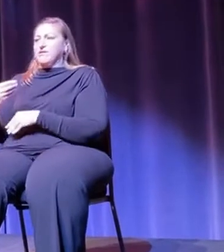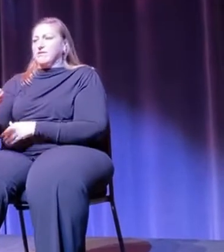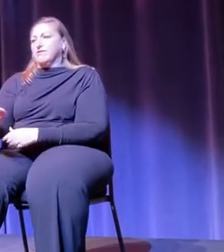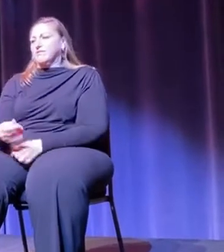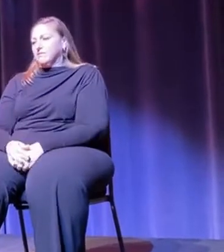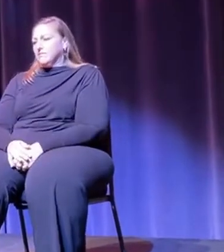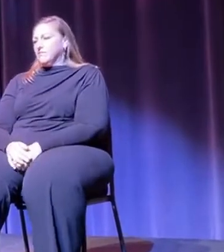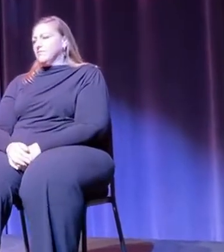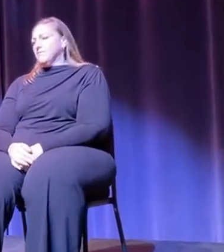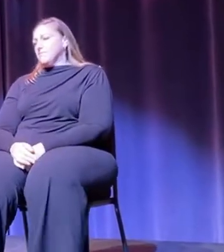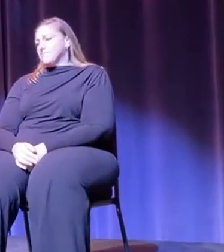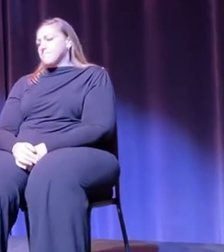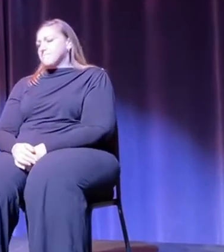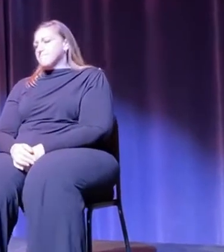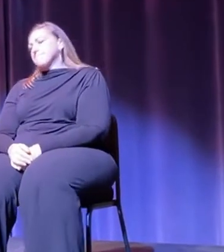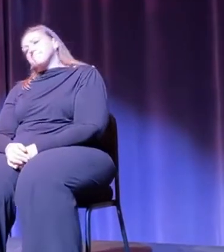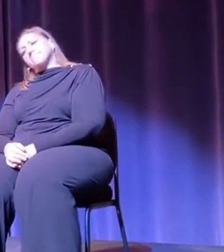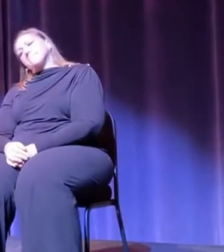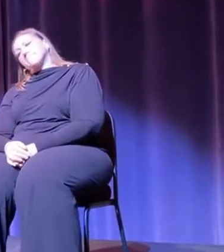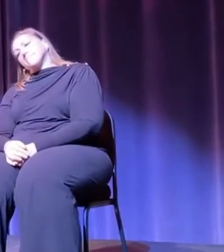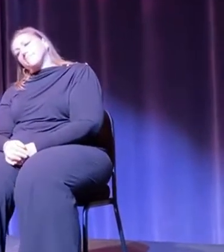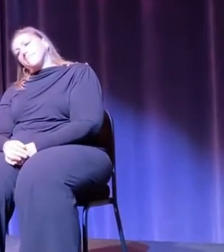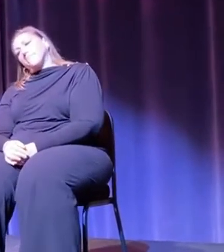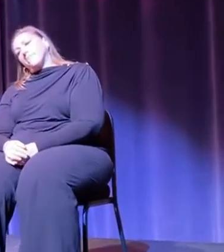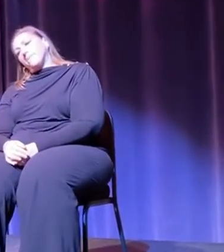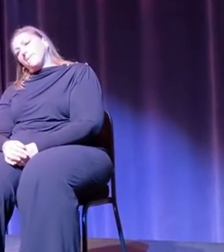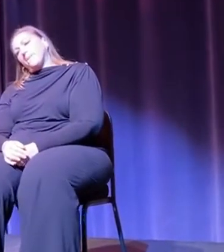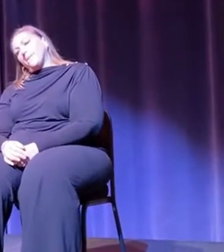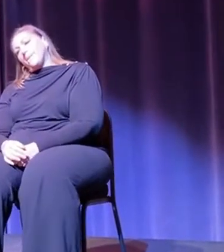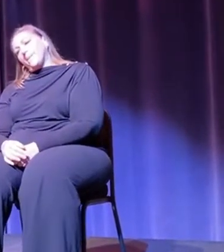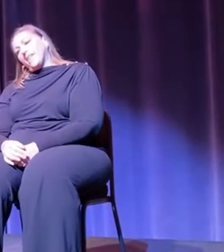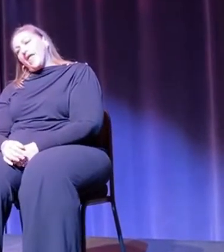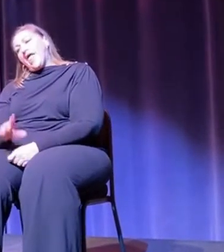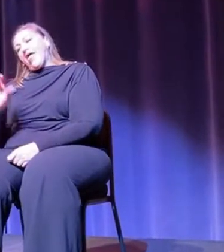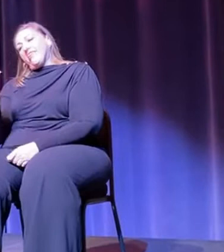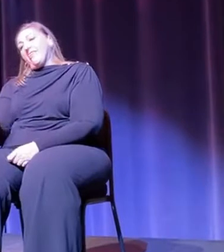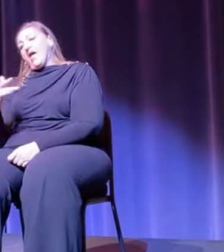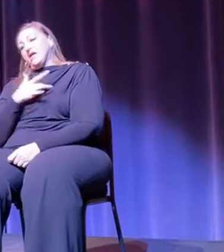and that therein implies its own kind of spirituality